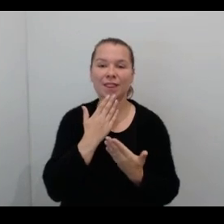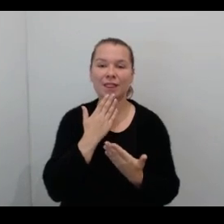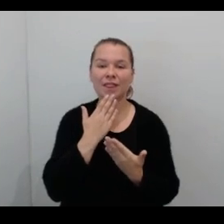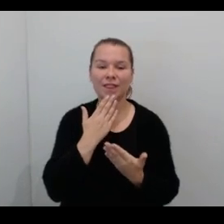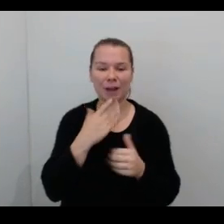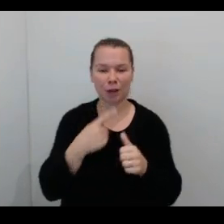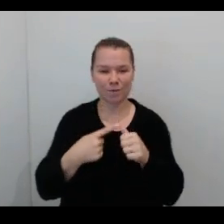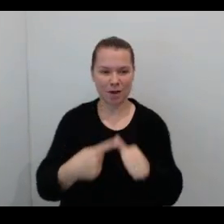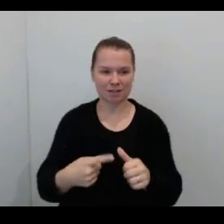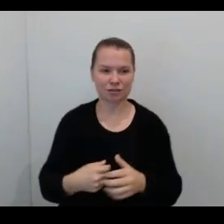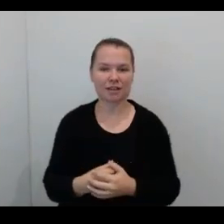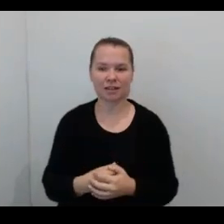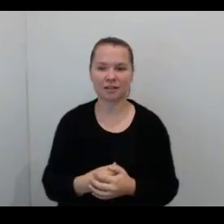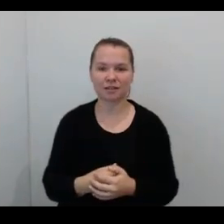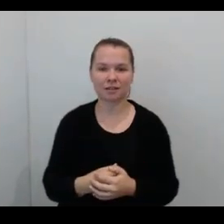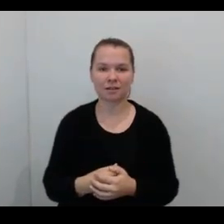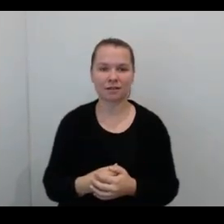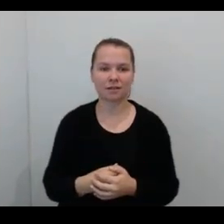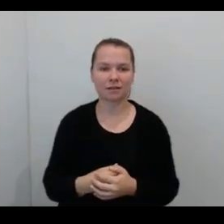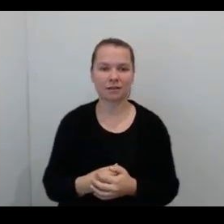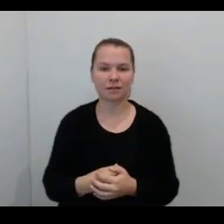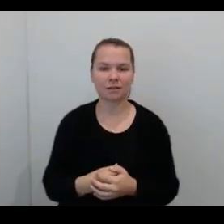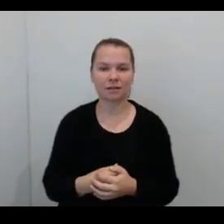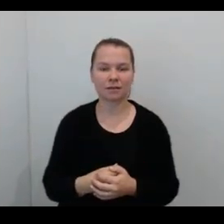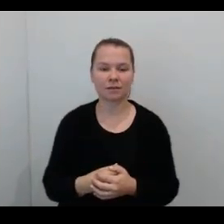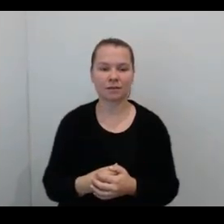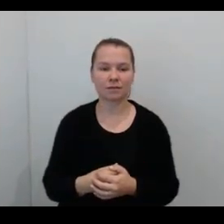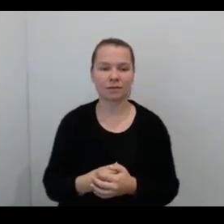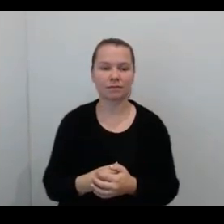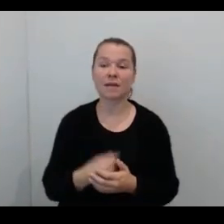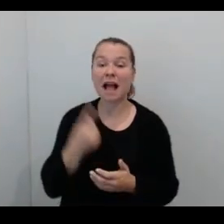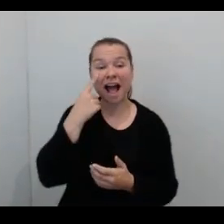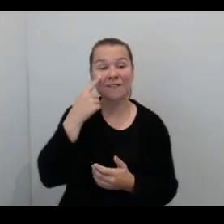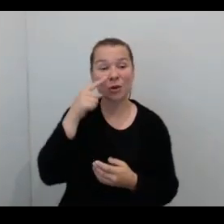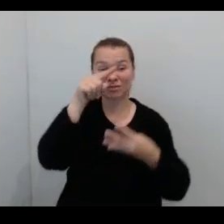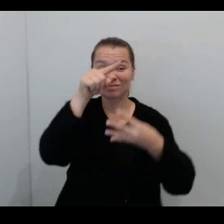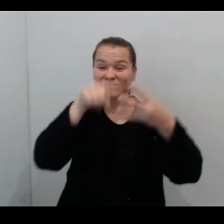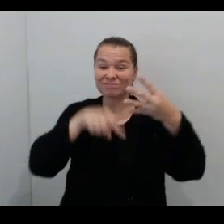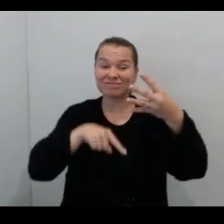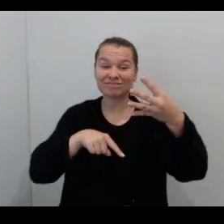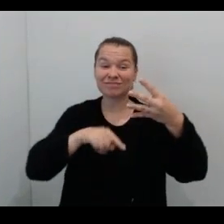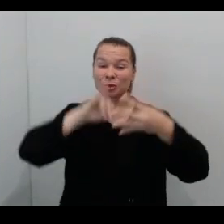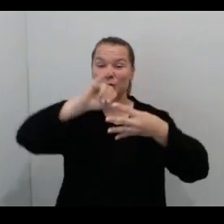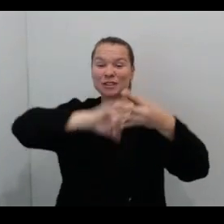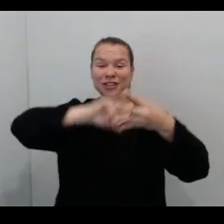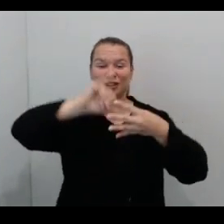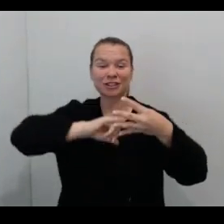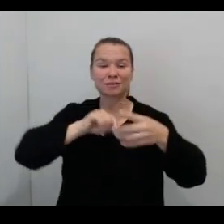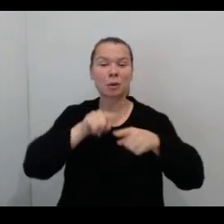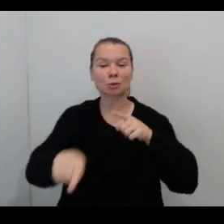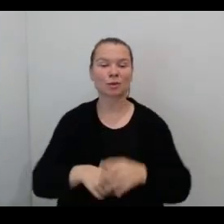I'll just close that down and for your own interests share those results with you as well.